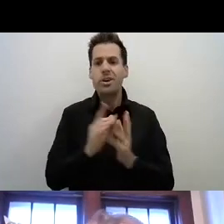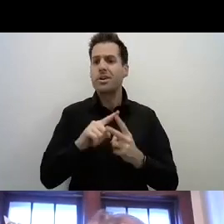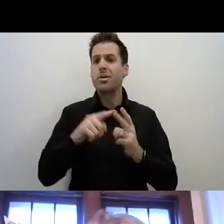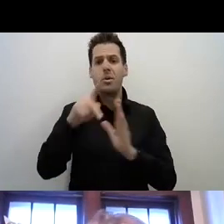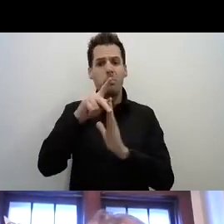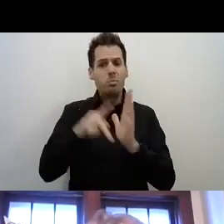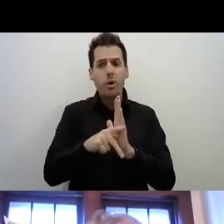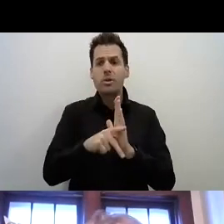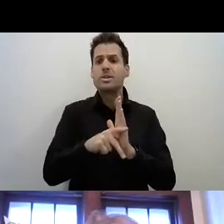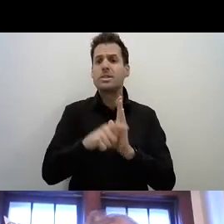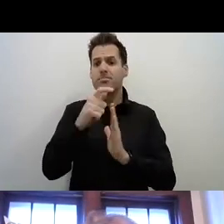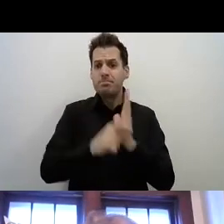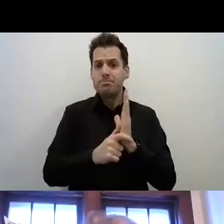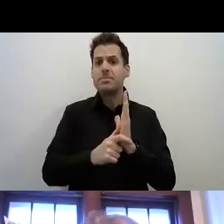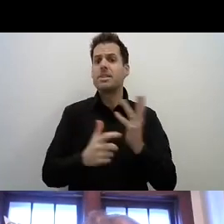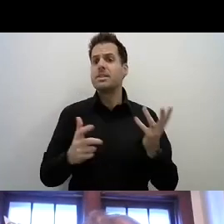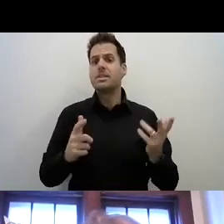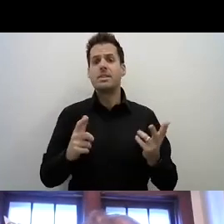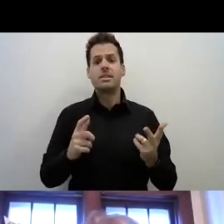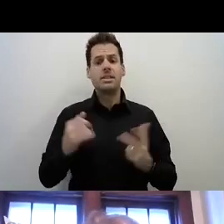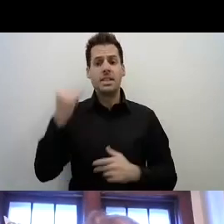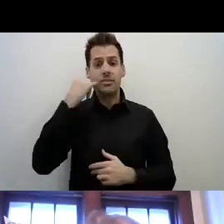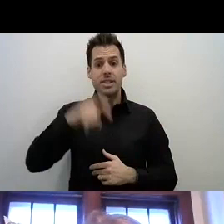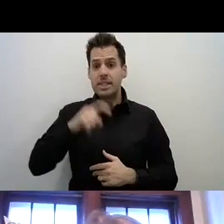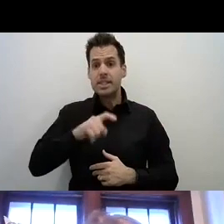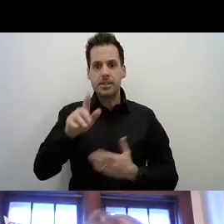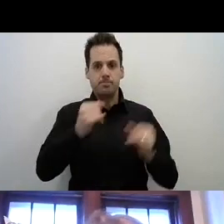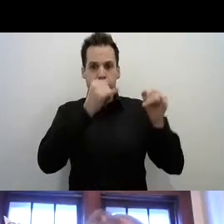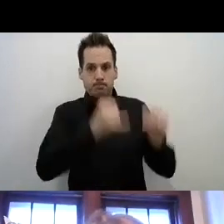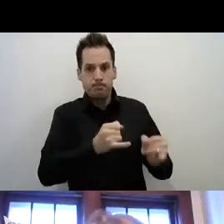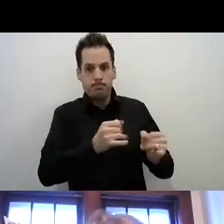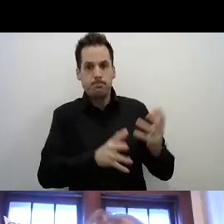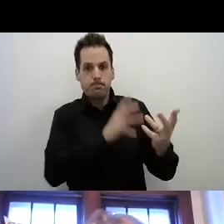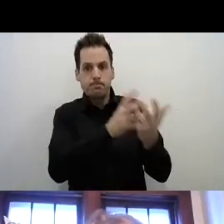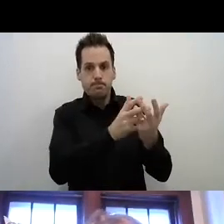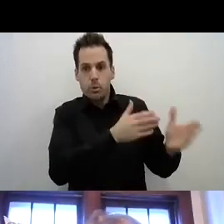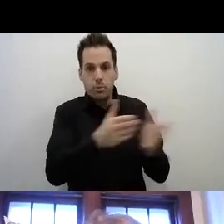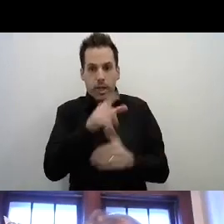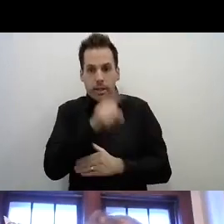we have a guide on how to create an individualized accommodation plan process and policy so those